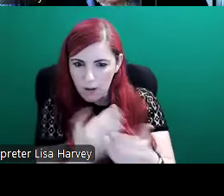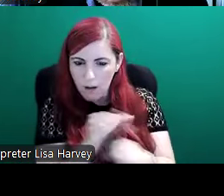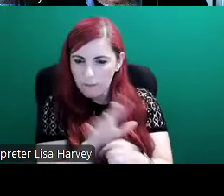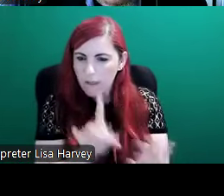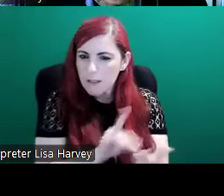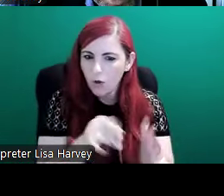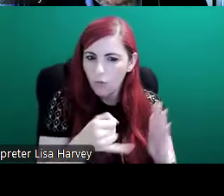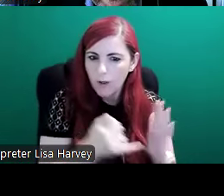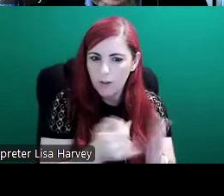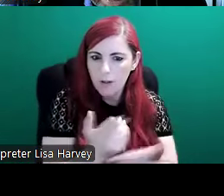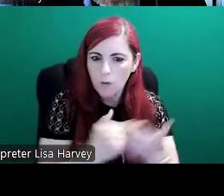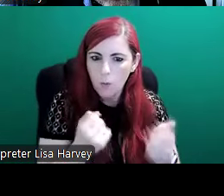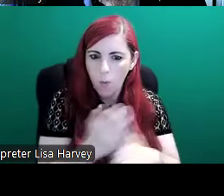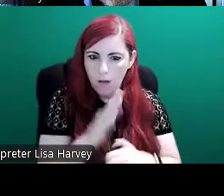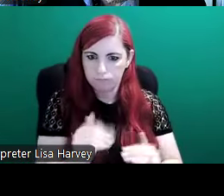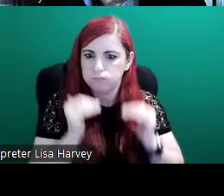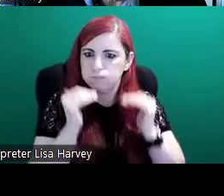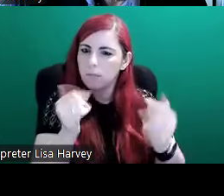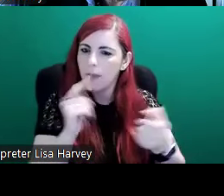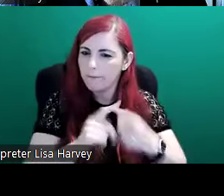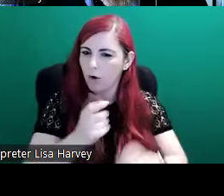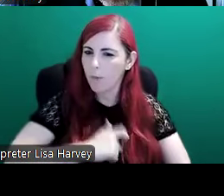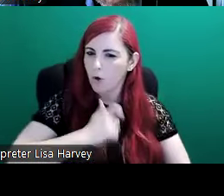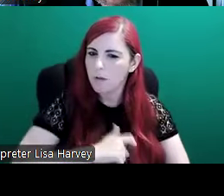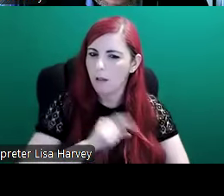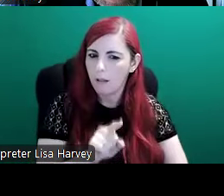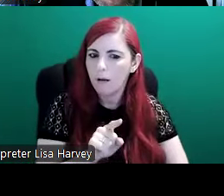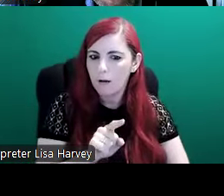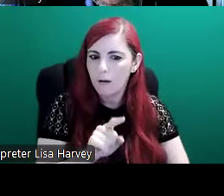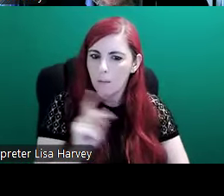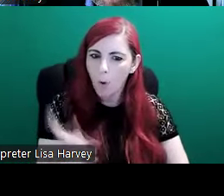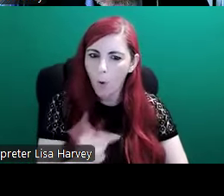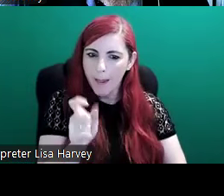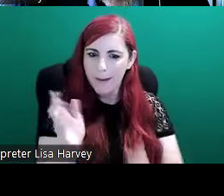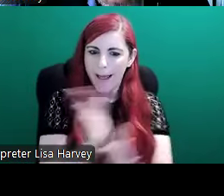personal. Both spoke of their work with almost evangelical zeal, but recognized in